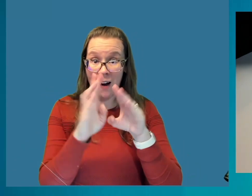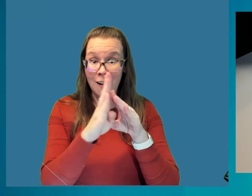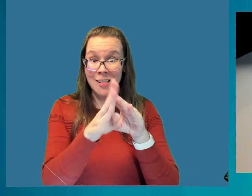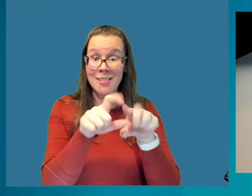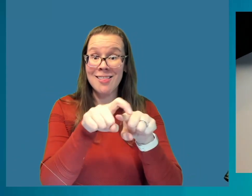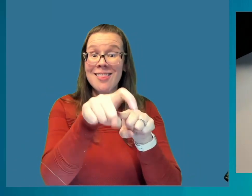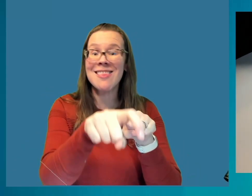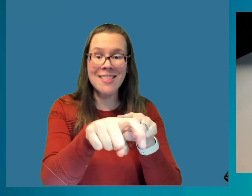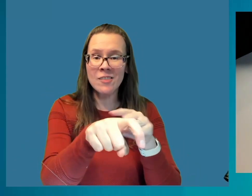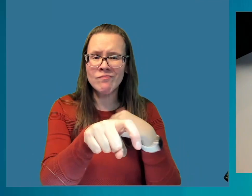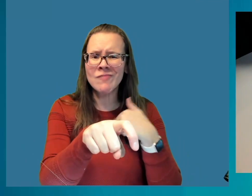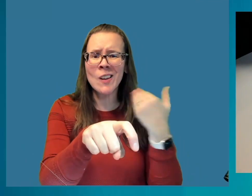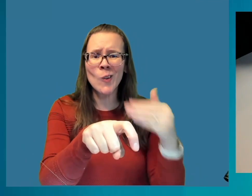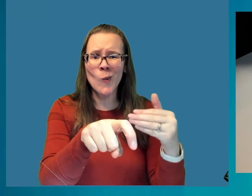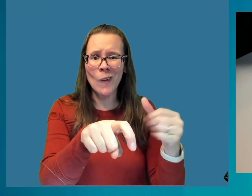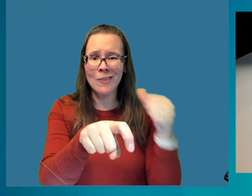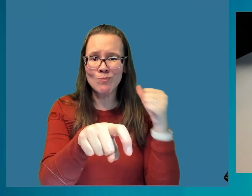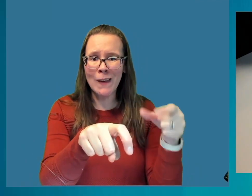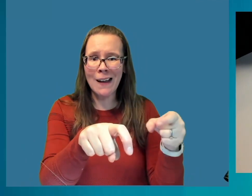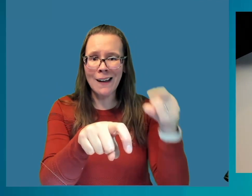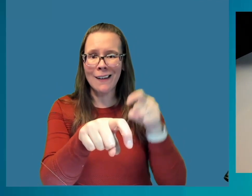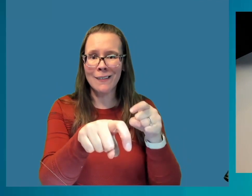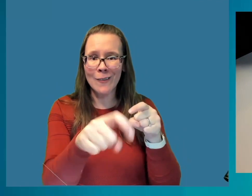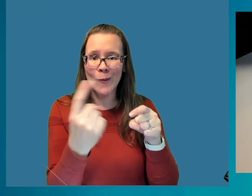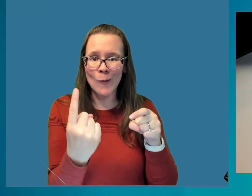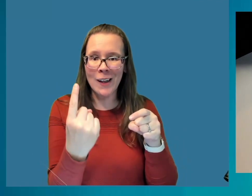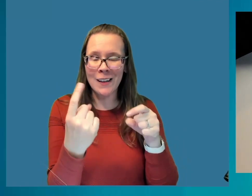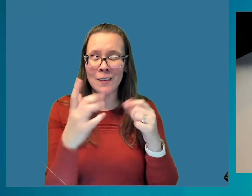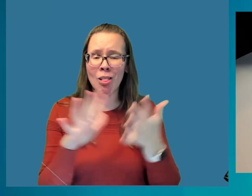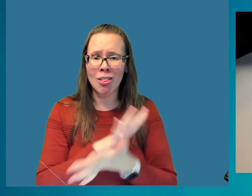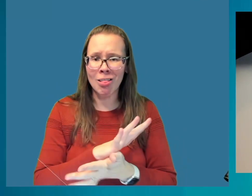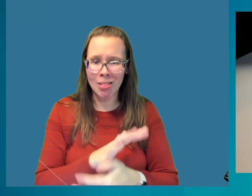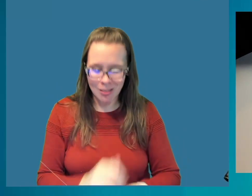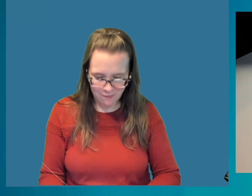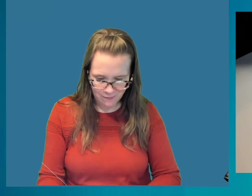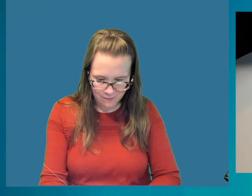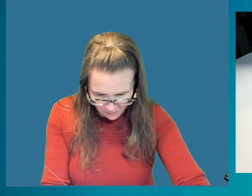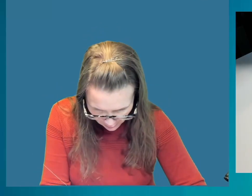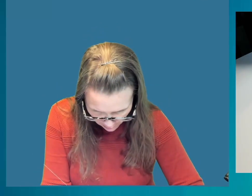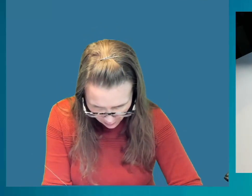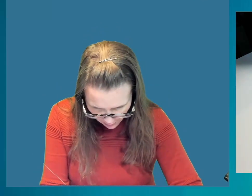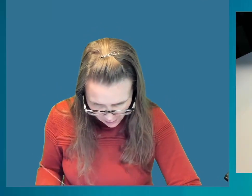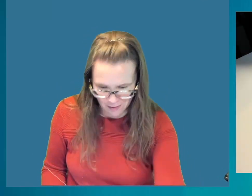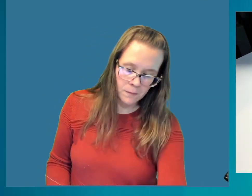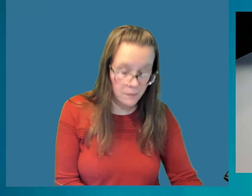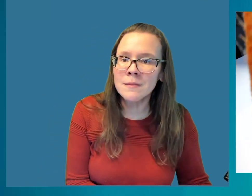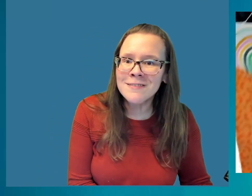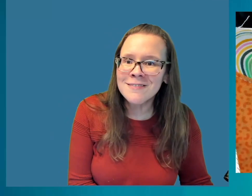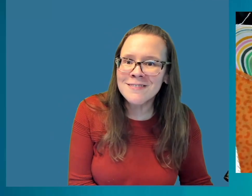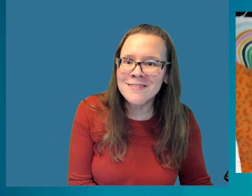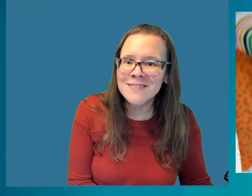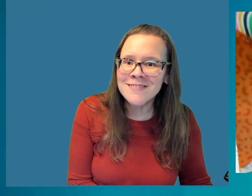If you do accidentally go too far, uh, just backstitch one. I find that less obvious than